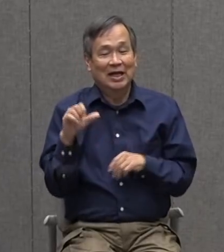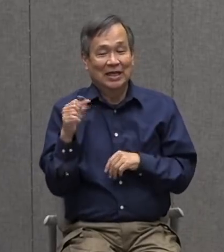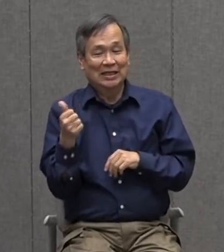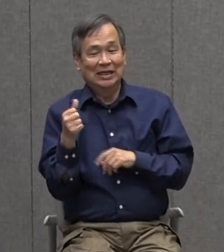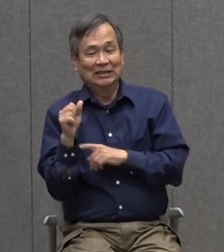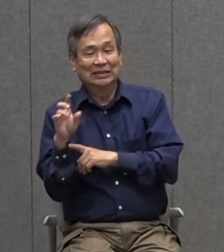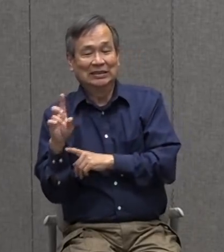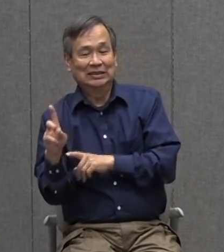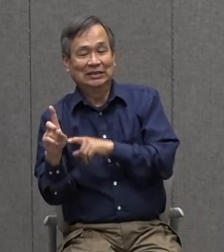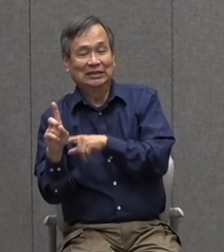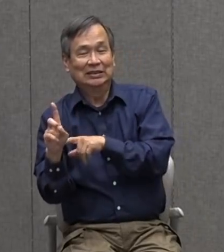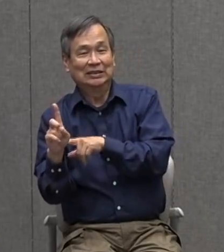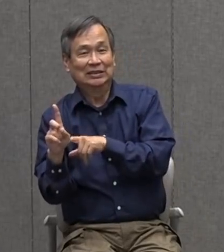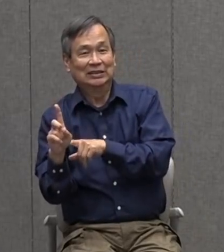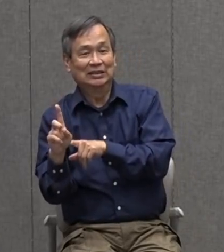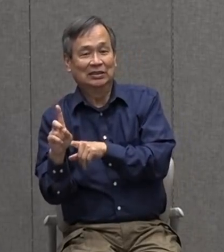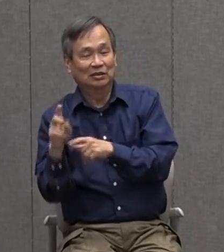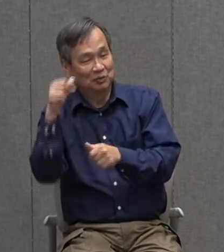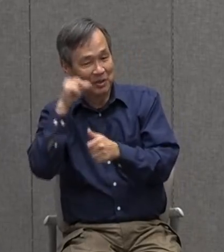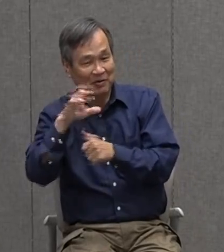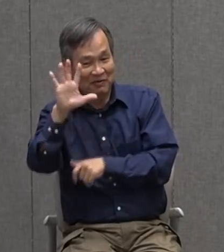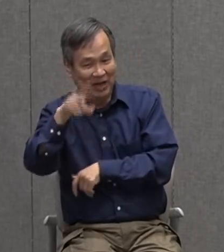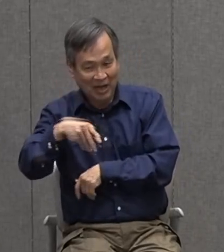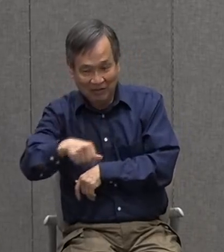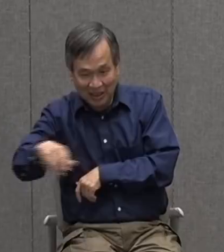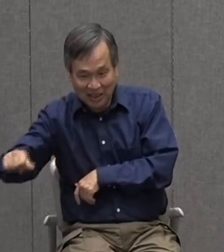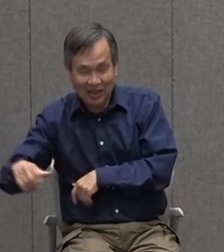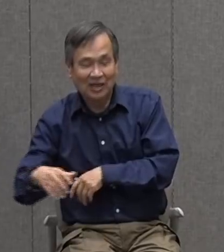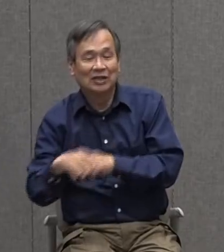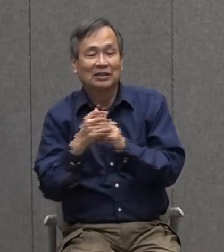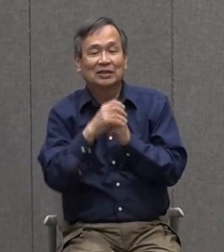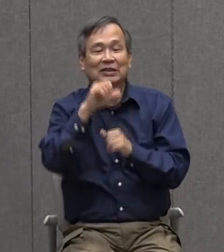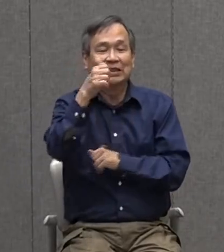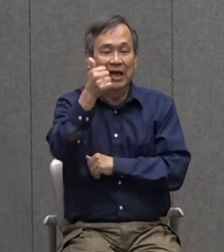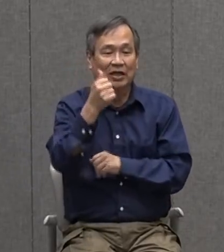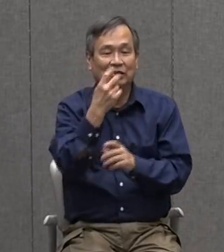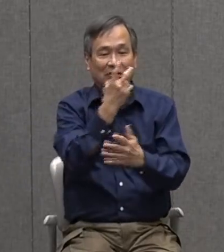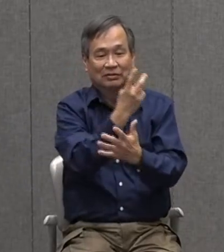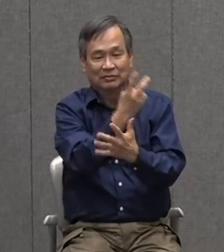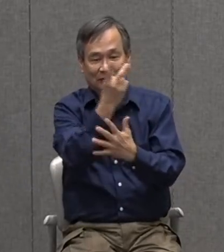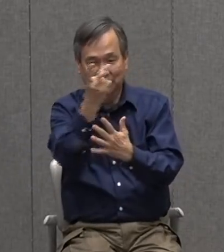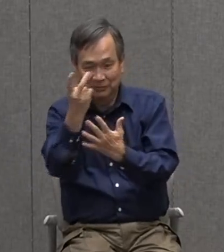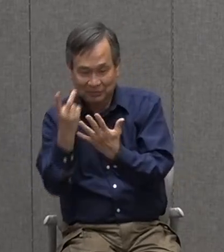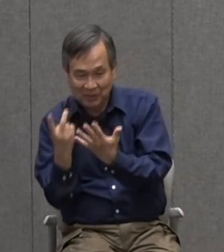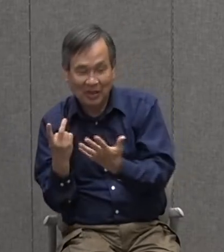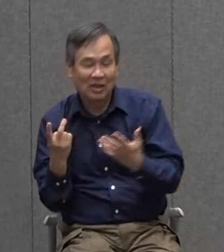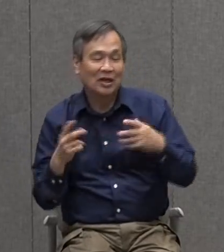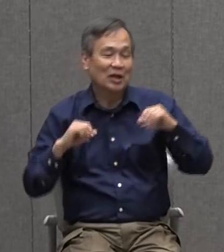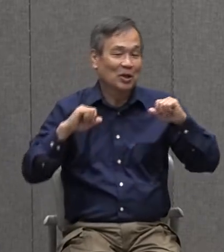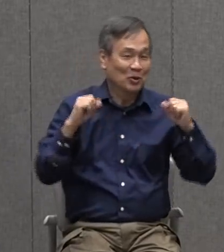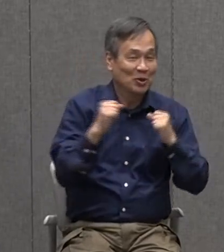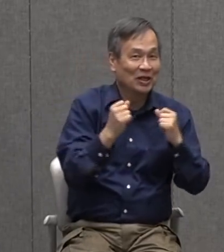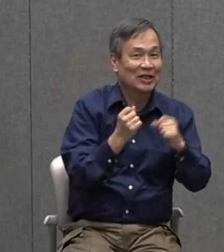from the 10 marvelous fruits. In the winter, Jack buried nine seeds in the ground,